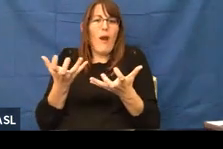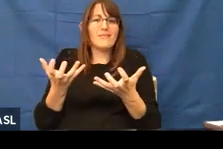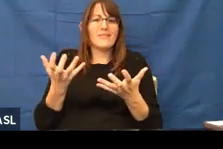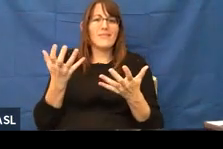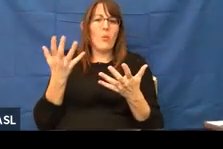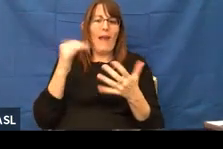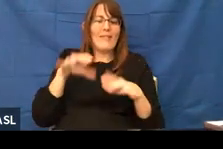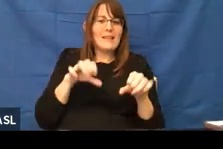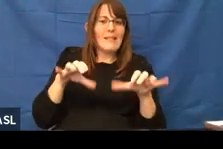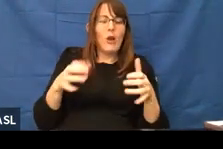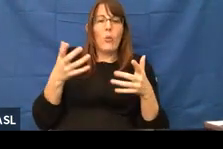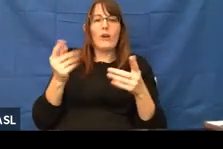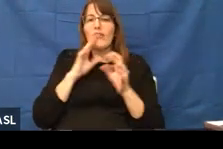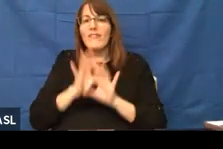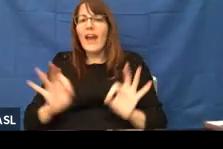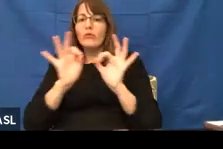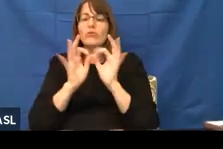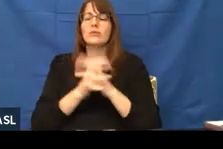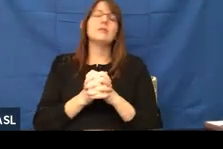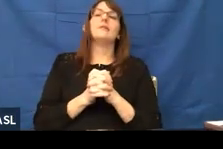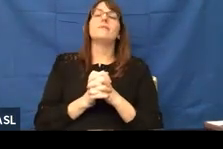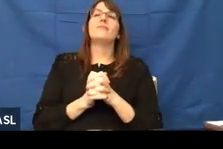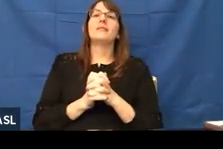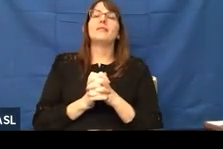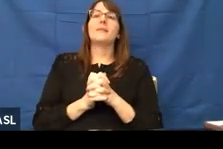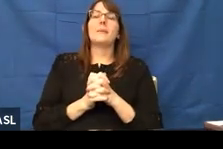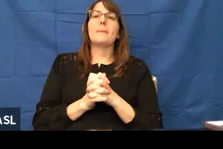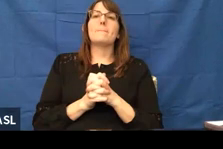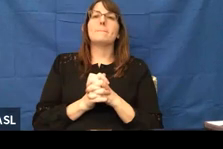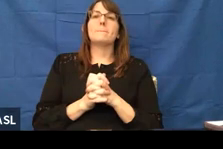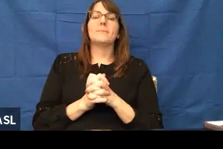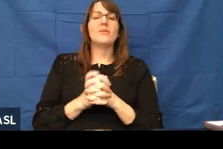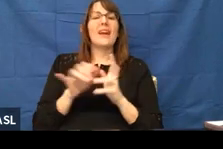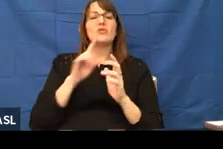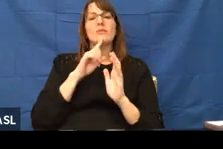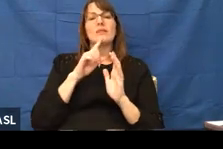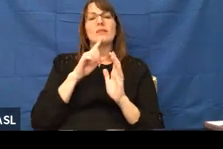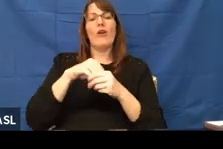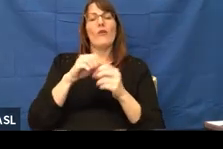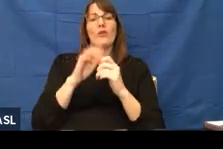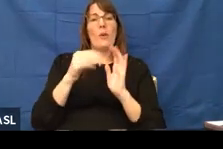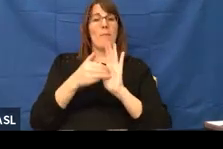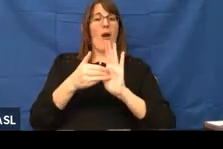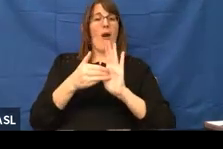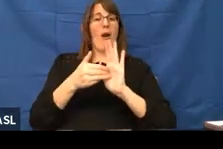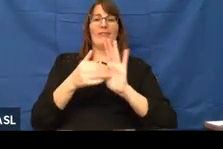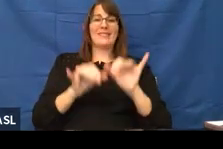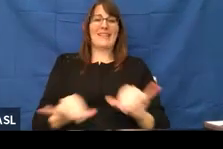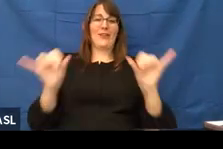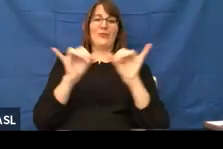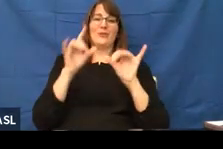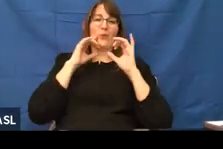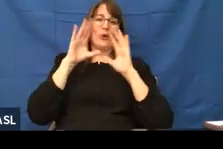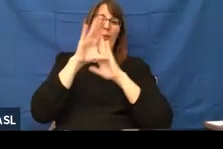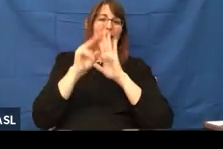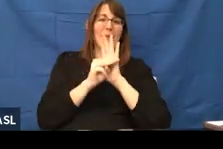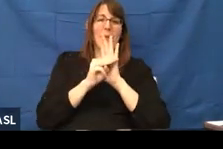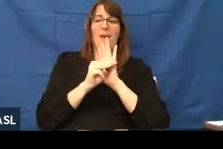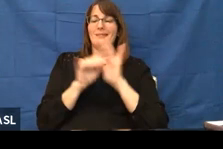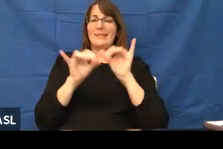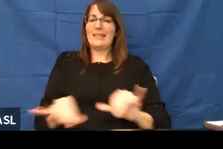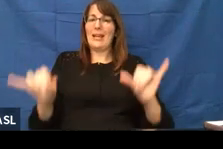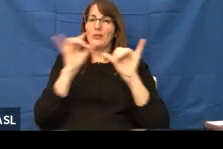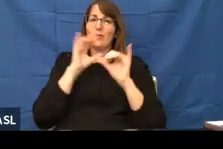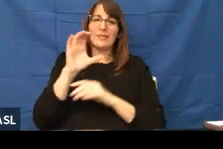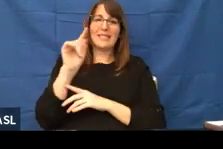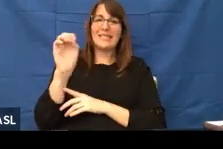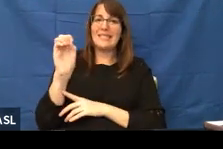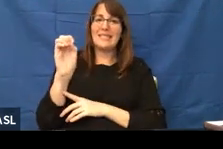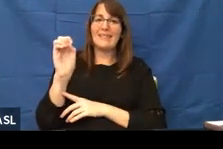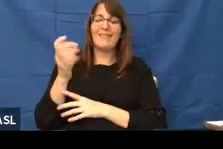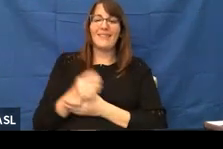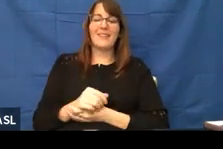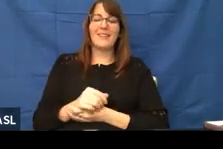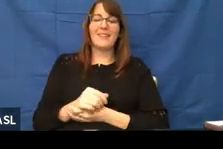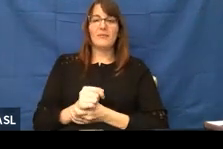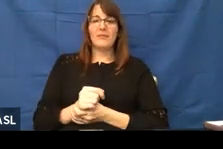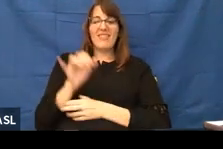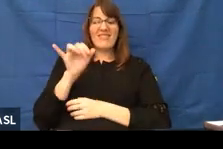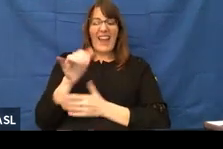Jewyl Alderson Clarke, SDCOE: And so much of that which is part of our model curriculum standards in our, our, our anchor standards are the standards for career ready practice in CTE right that piece around